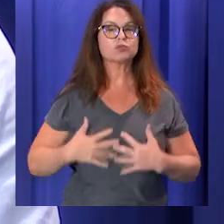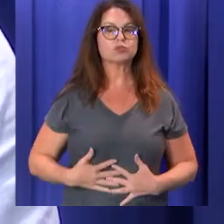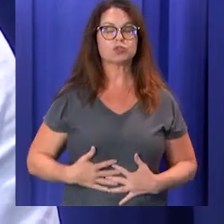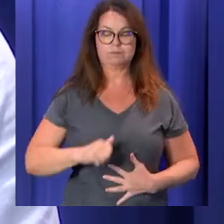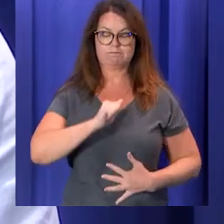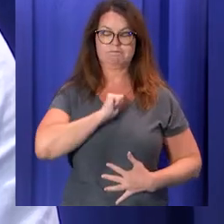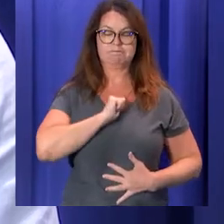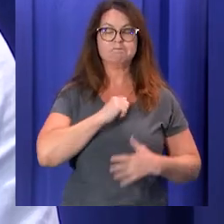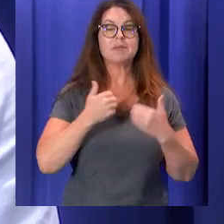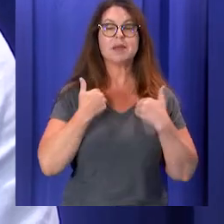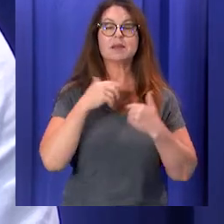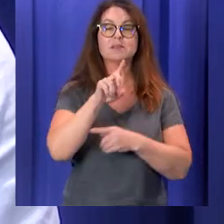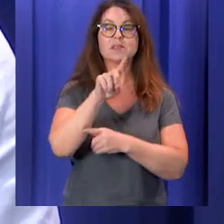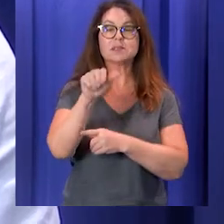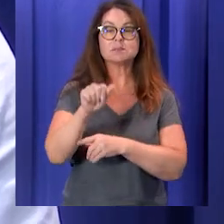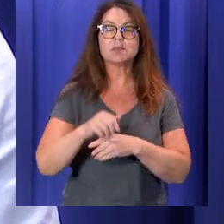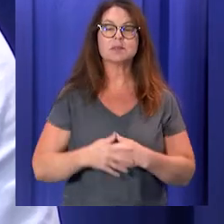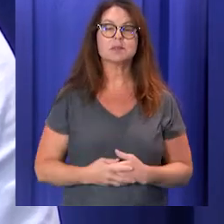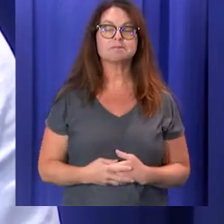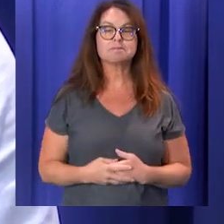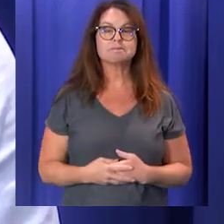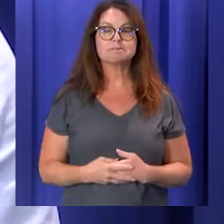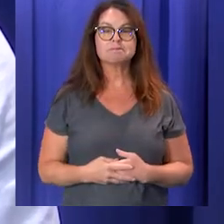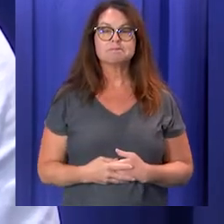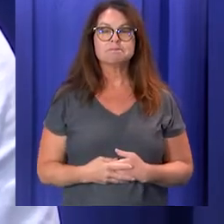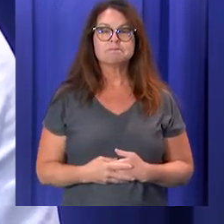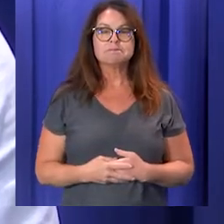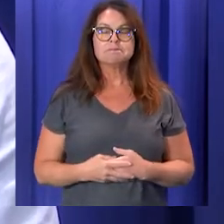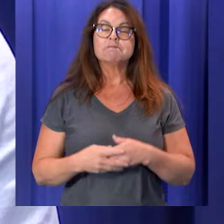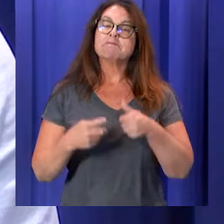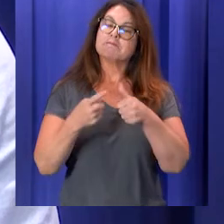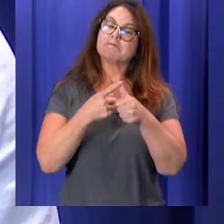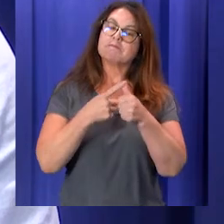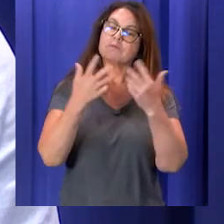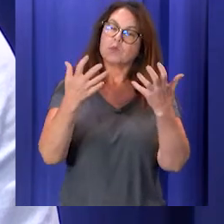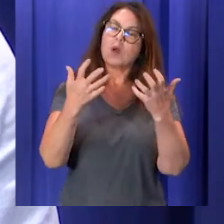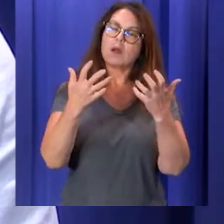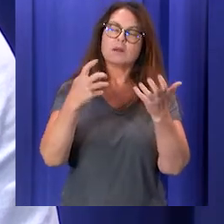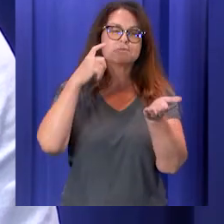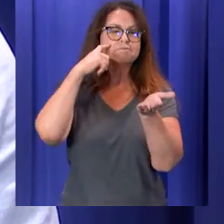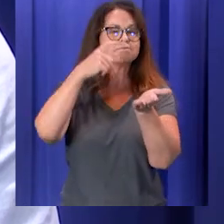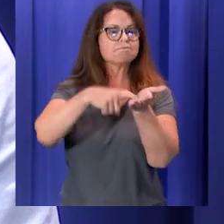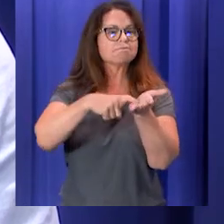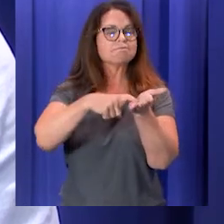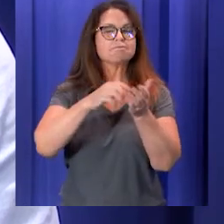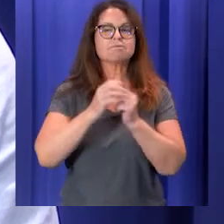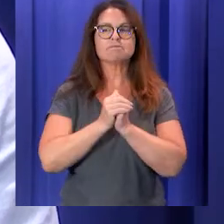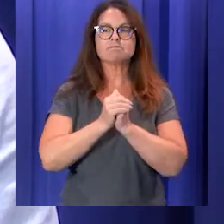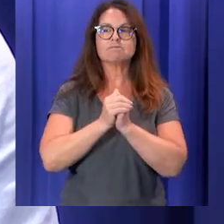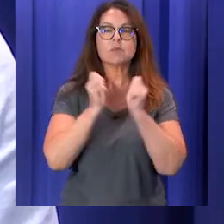First, I want to take a moment to recognize that not everyone, particularly those with disabilities,